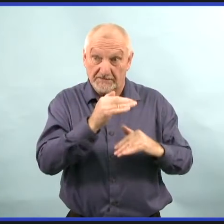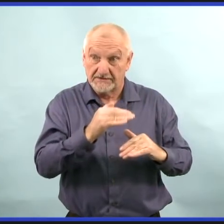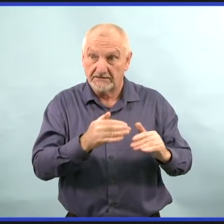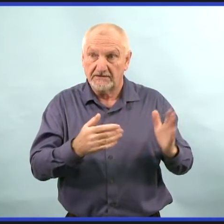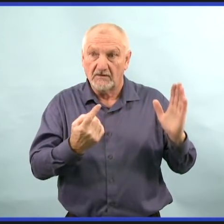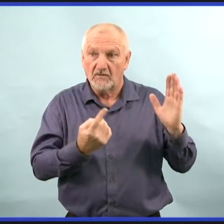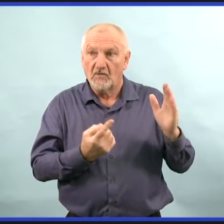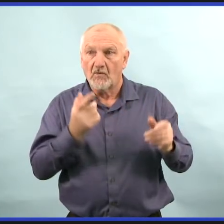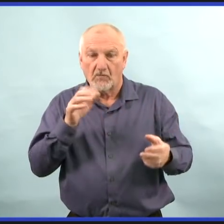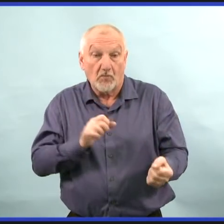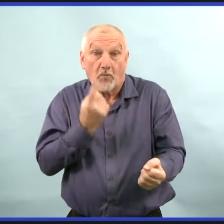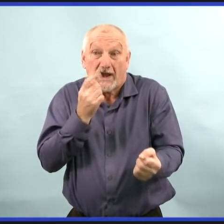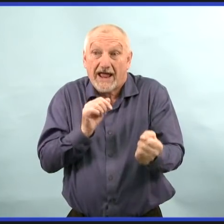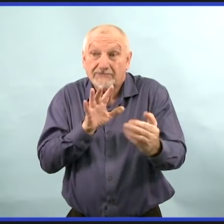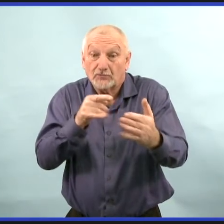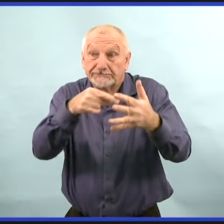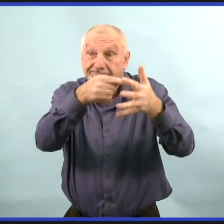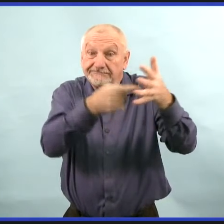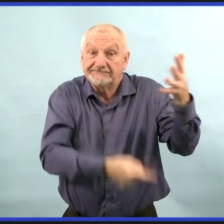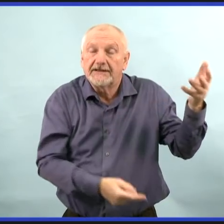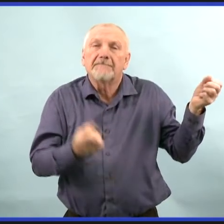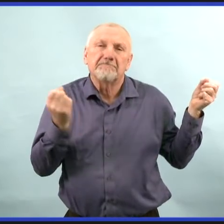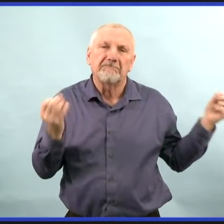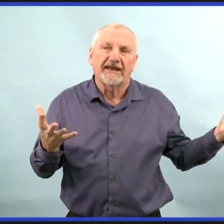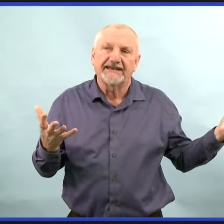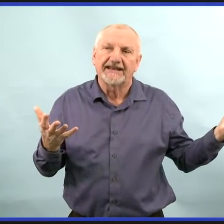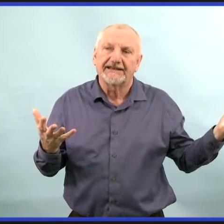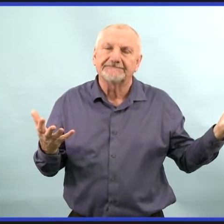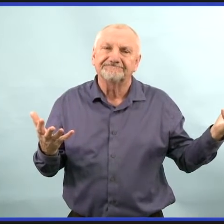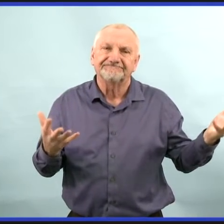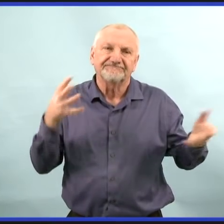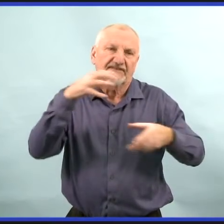dr reimer it's michelle from ctv what can you tell parents about